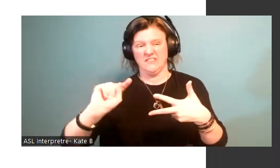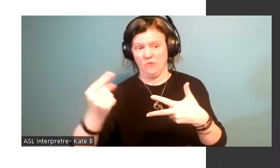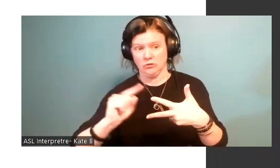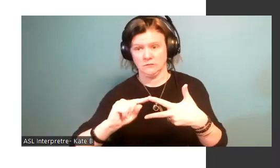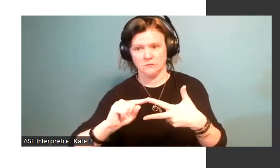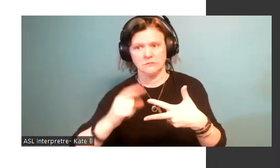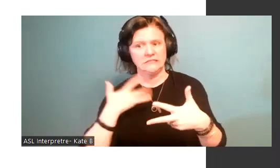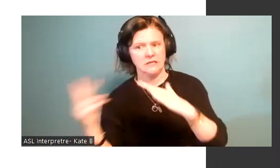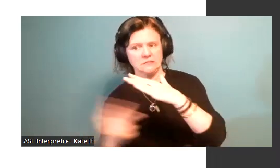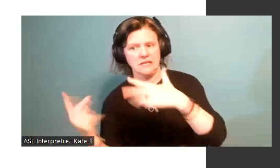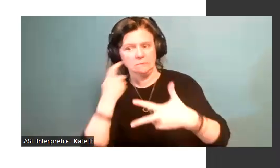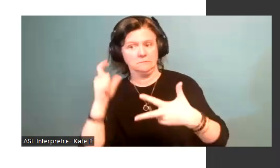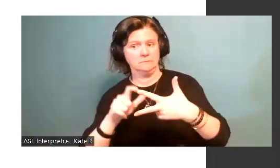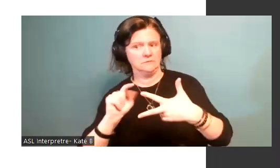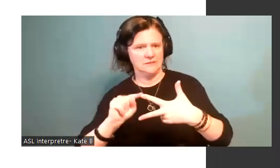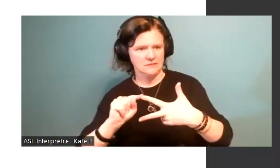input field, they are going to hear the first